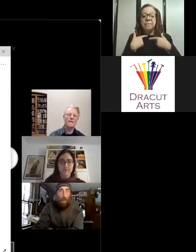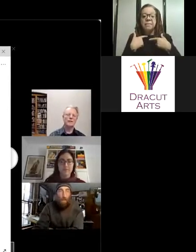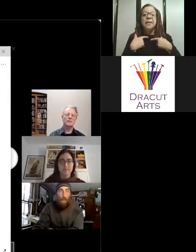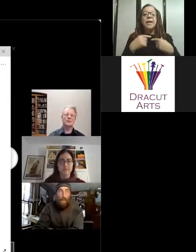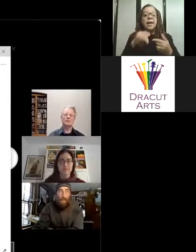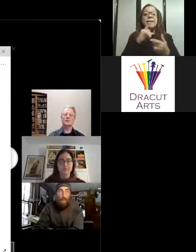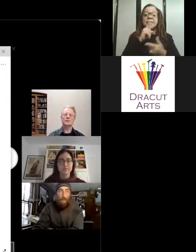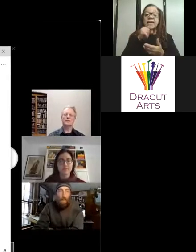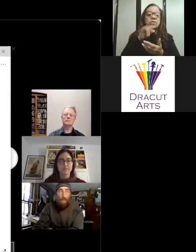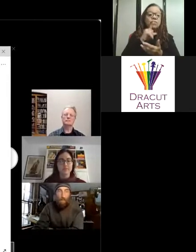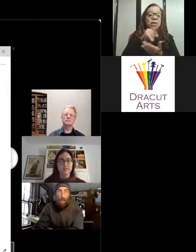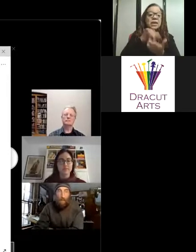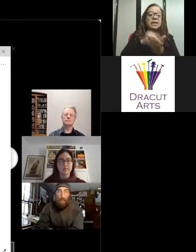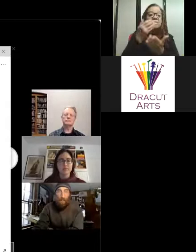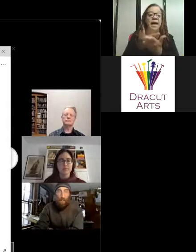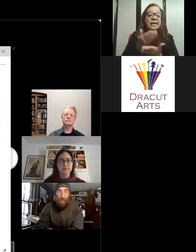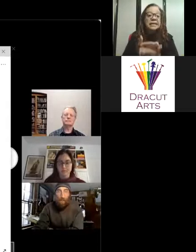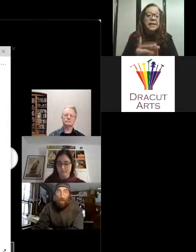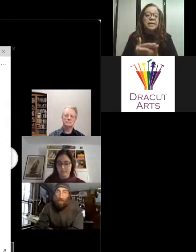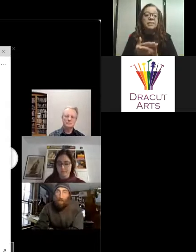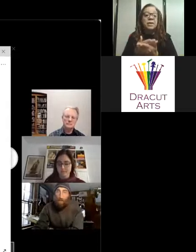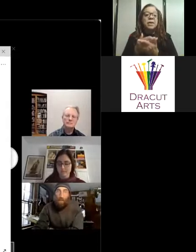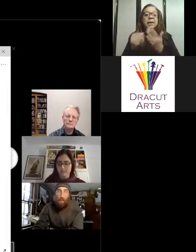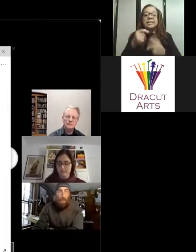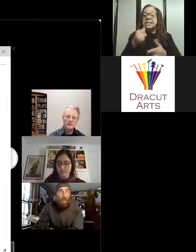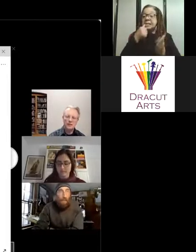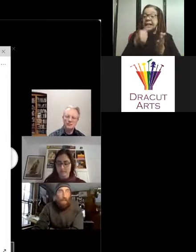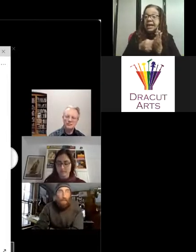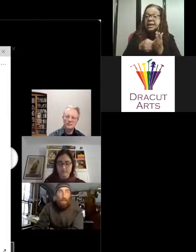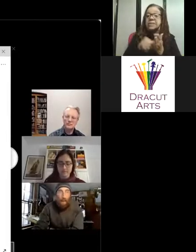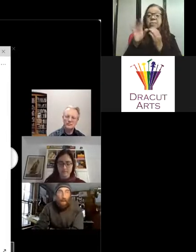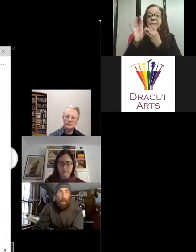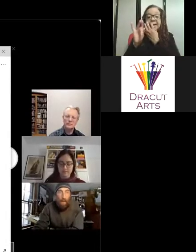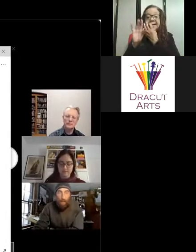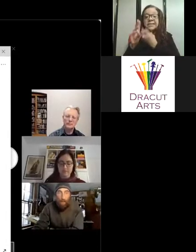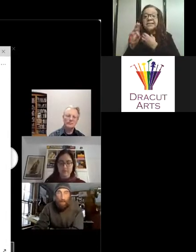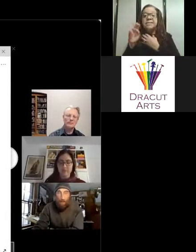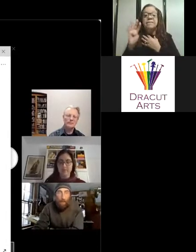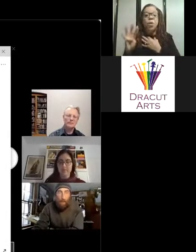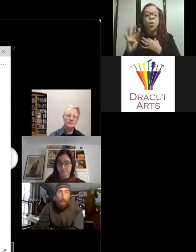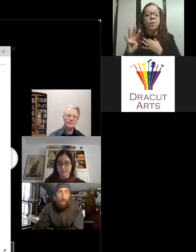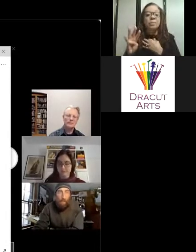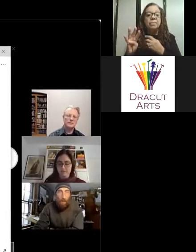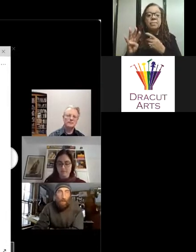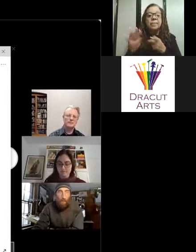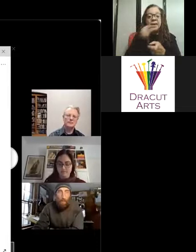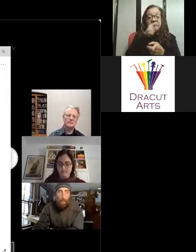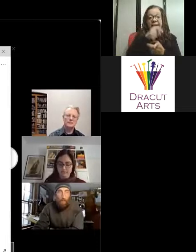when we get into his letters from 1864. So here is a a picture I love, this picture